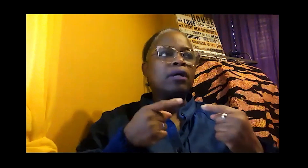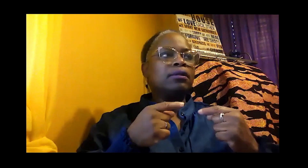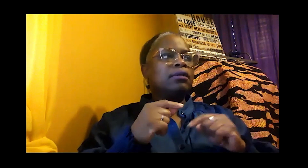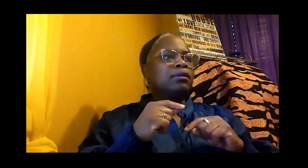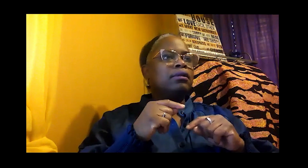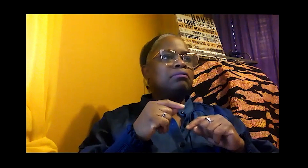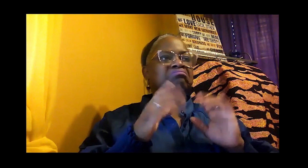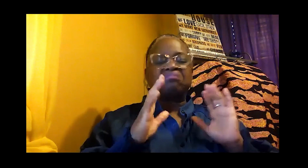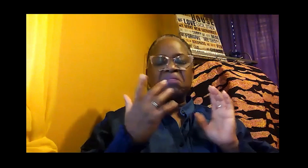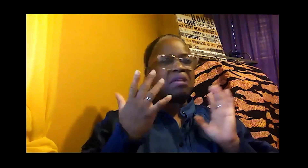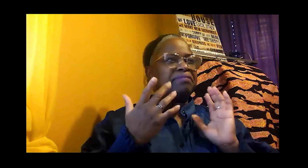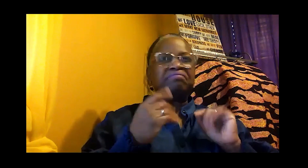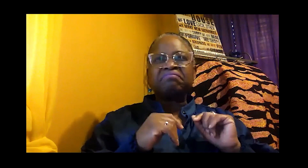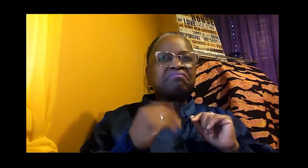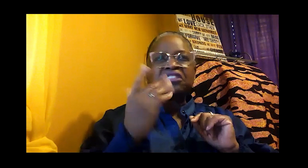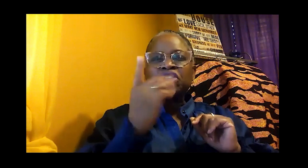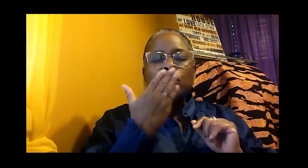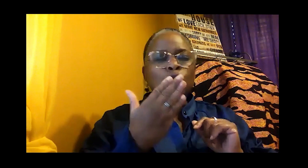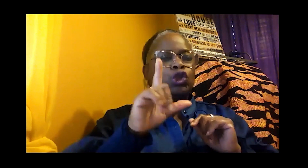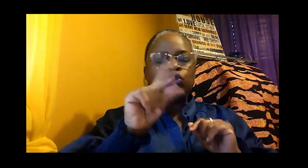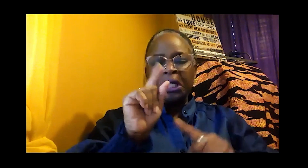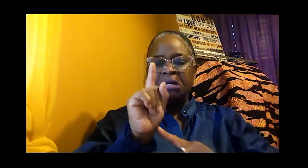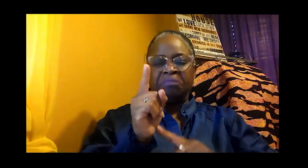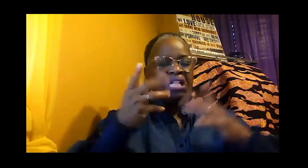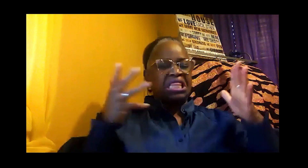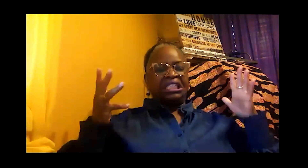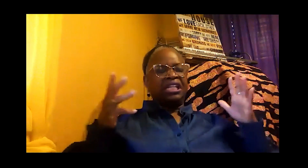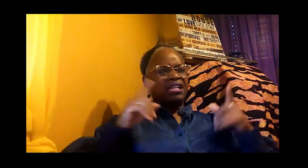of Black Deaf women. This piece was about 20 minutes in length.